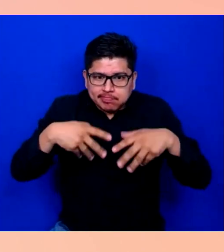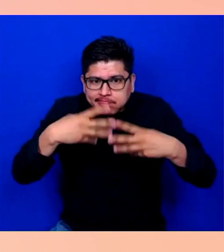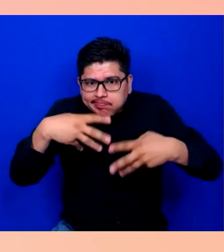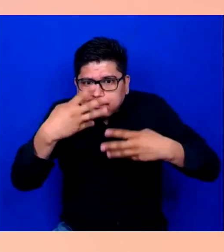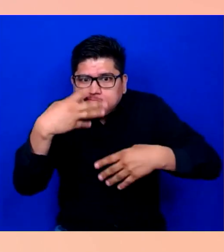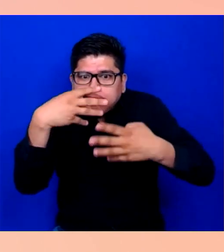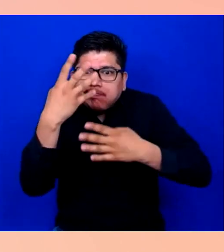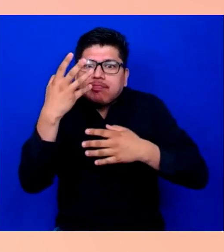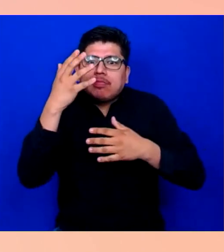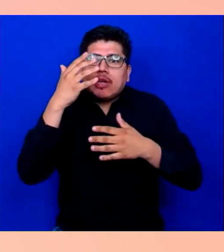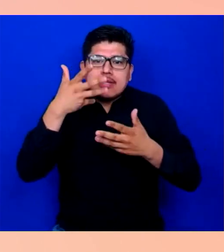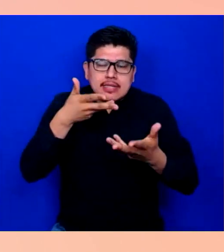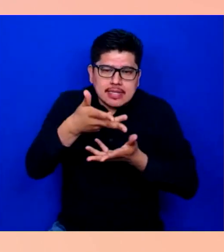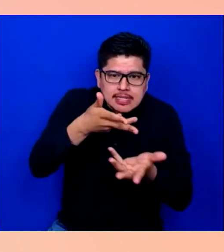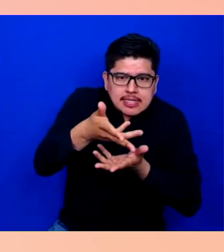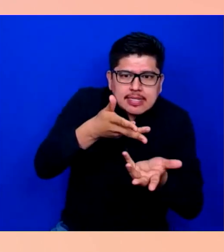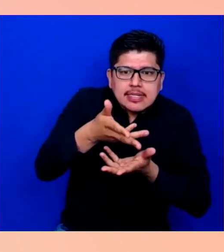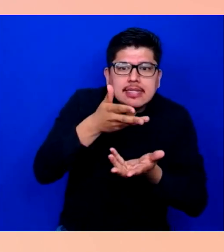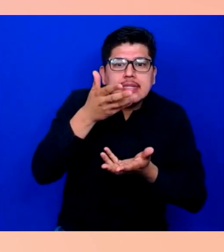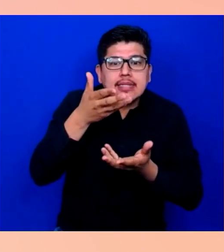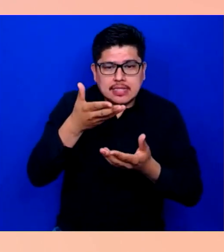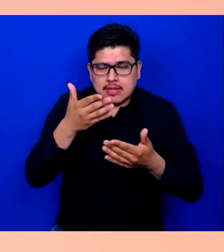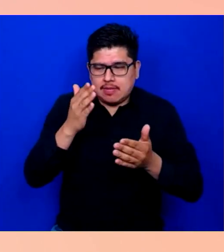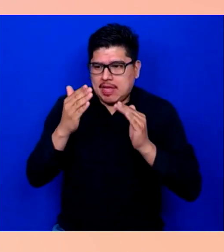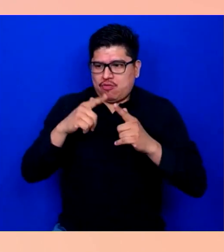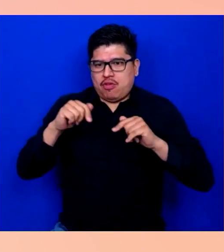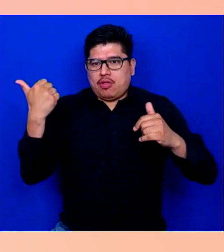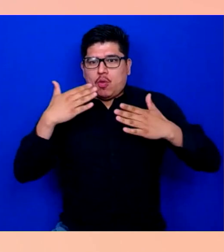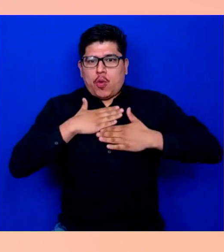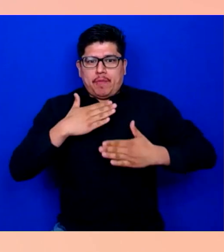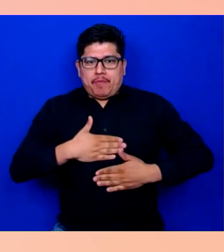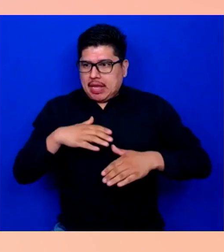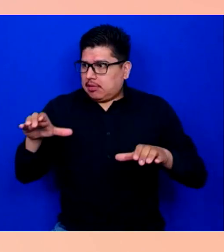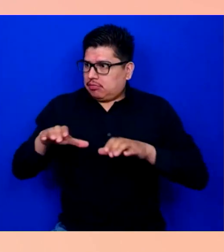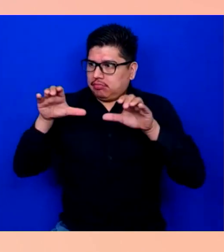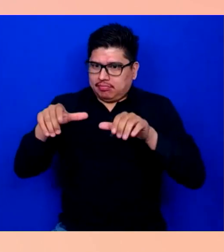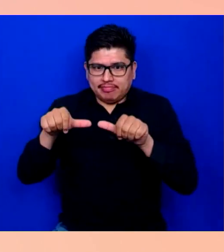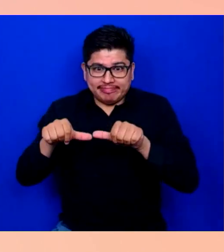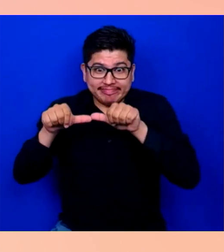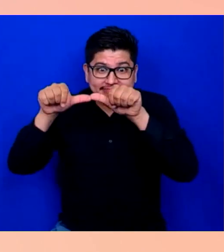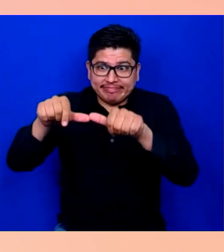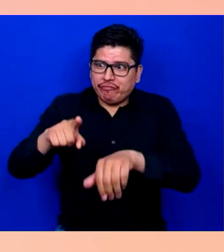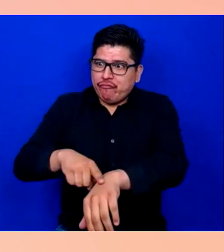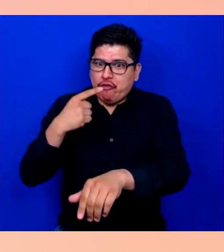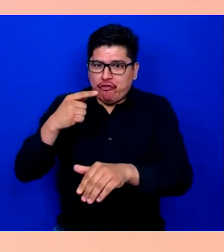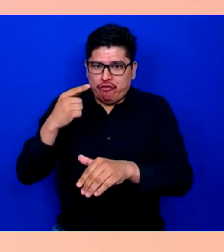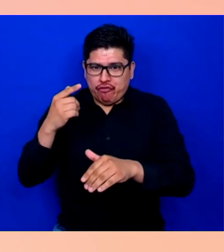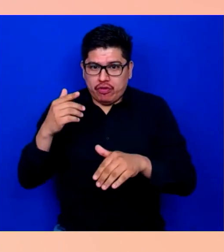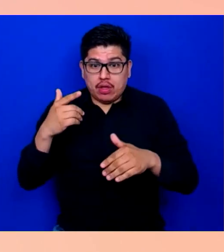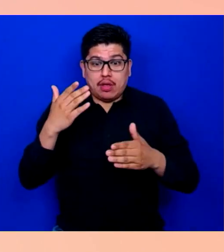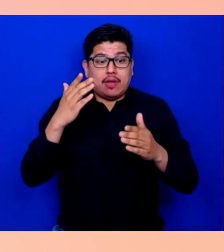the human body is designed to do long-term. A paraplegic who uses voice control will develop vocal strain.